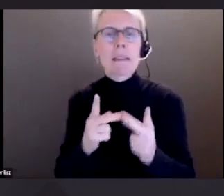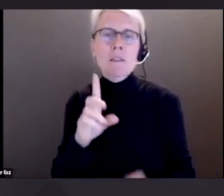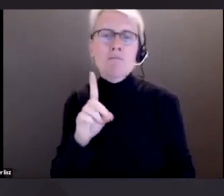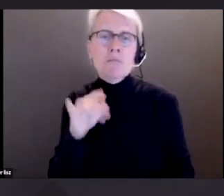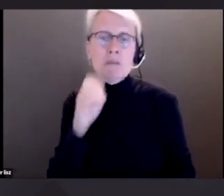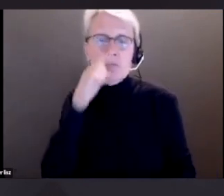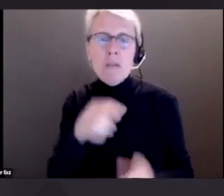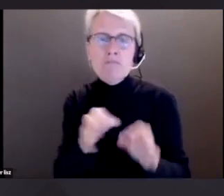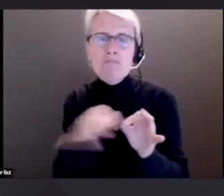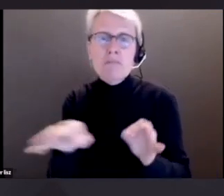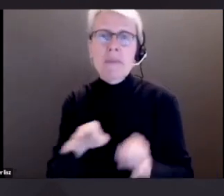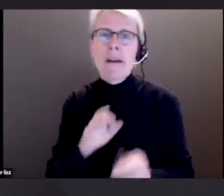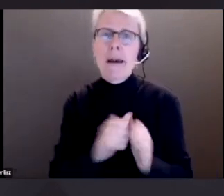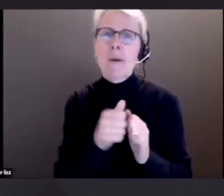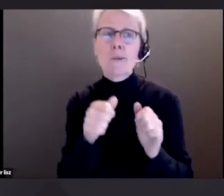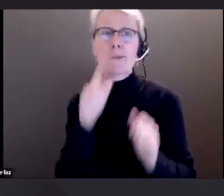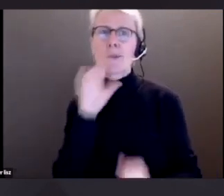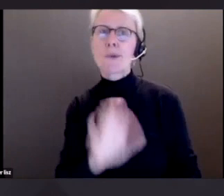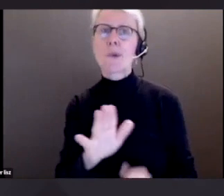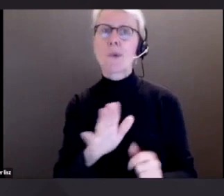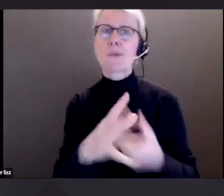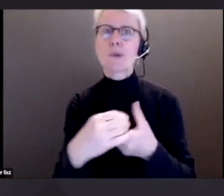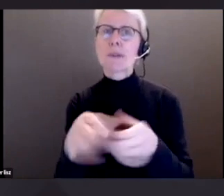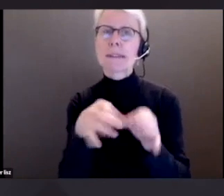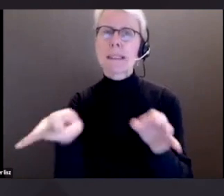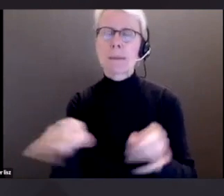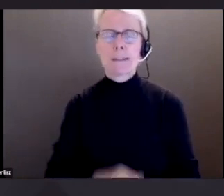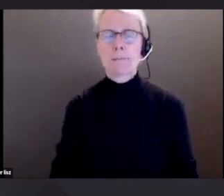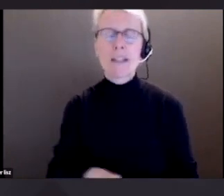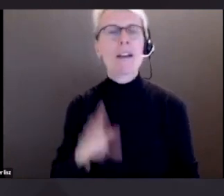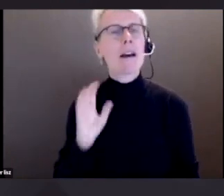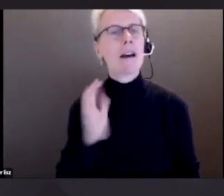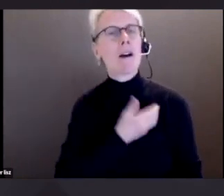So for our job postings, we use a standard inclusive statement. The majority of hires do come--